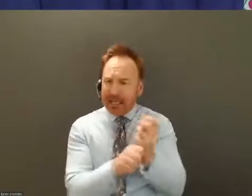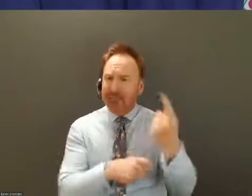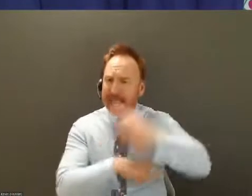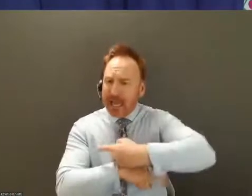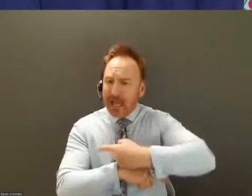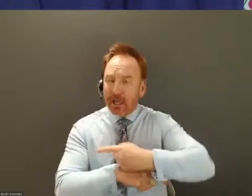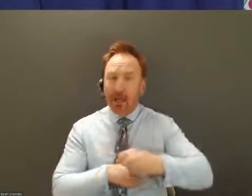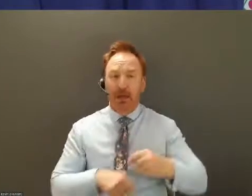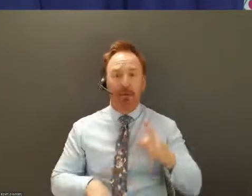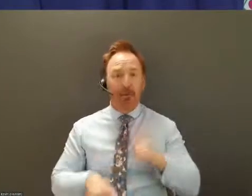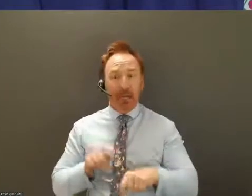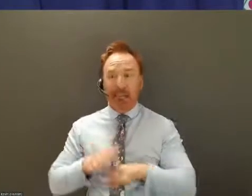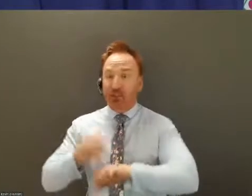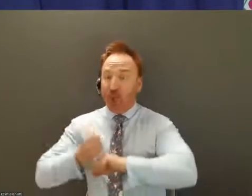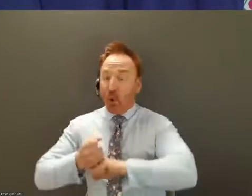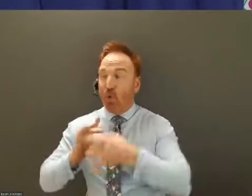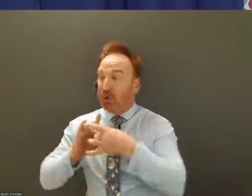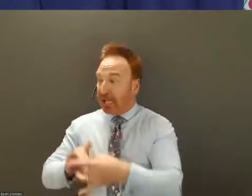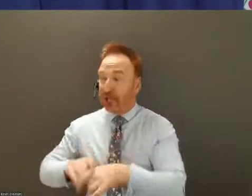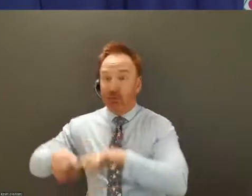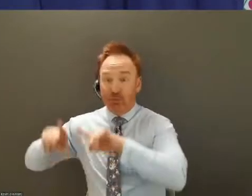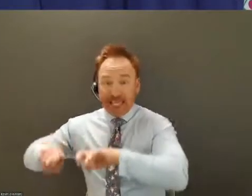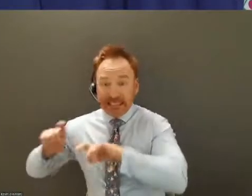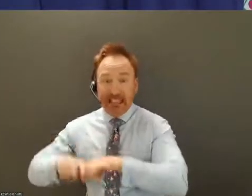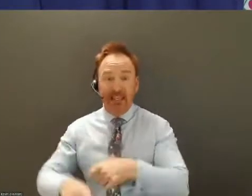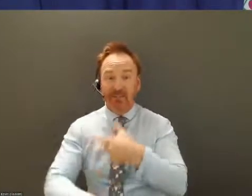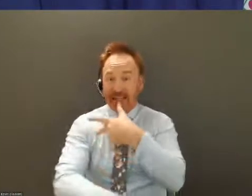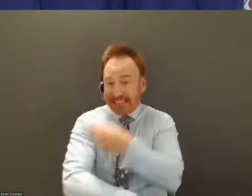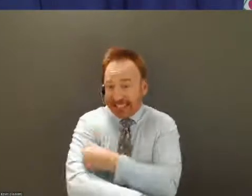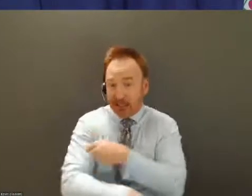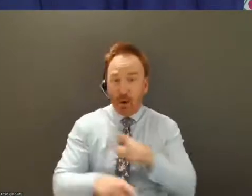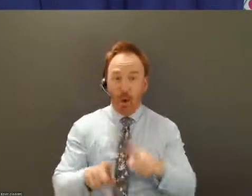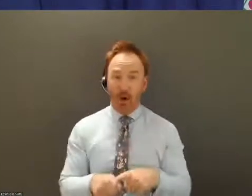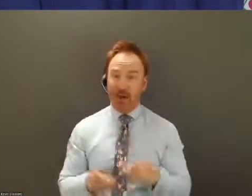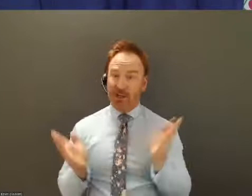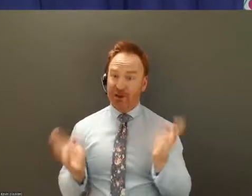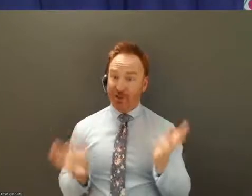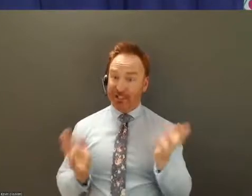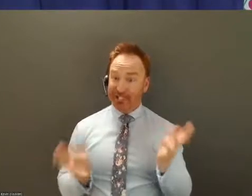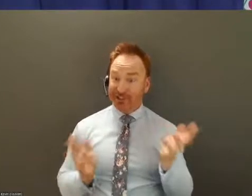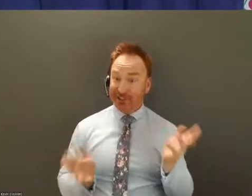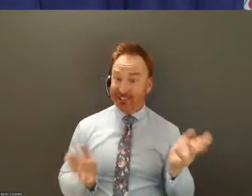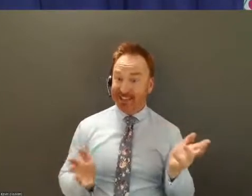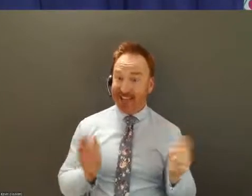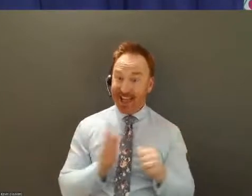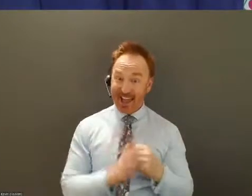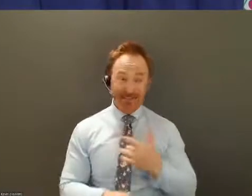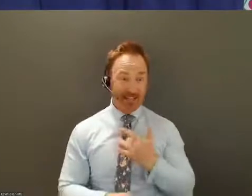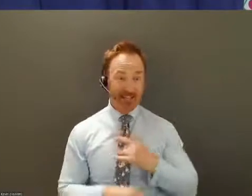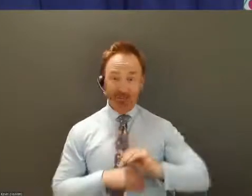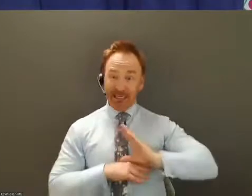Testing may also involve rain testing or asymptomatic testing if we have evidence of multiple